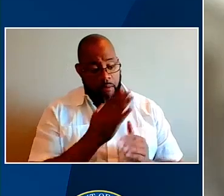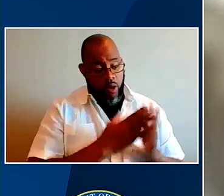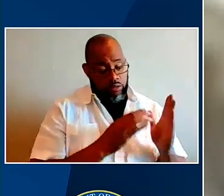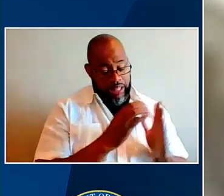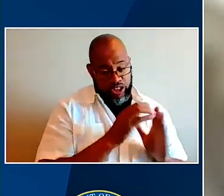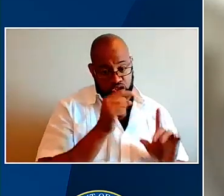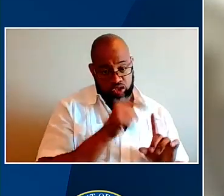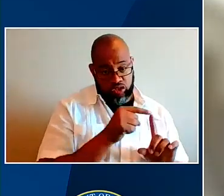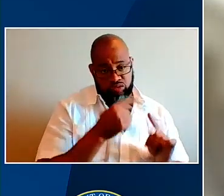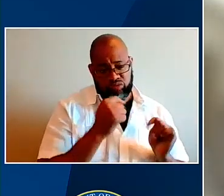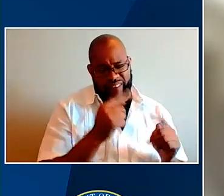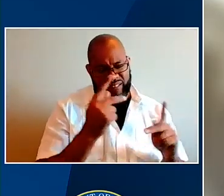I'm trying to figure out, does that mean